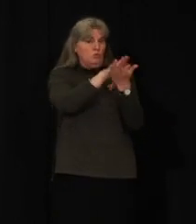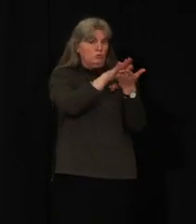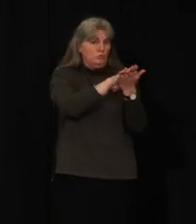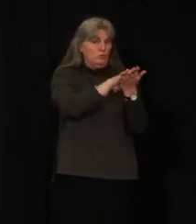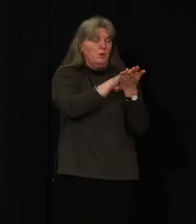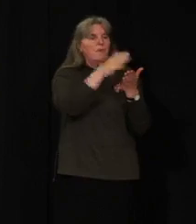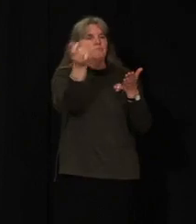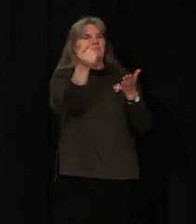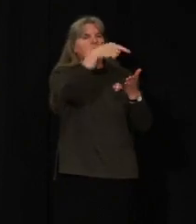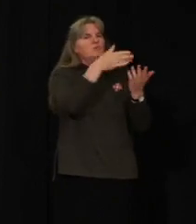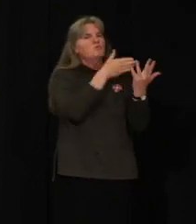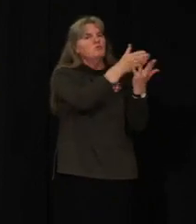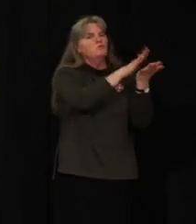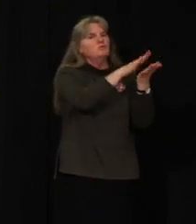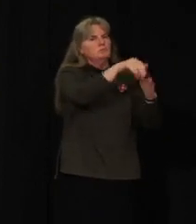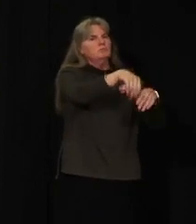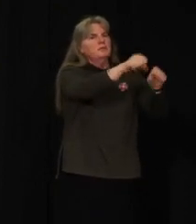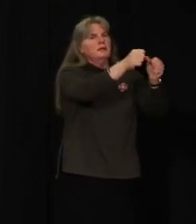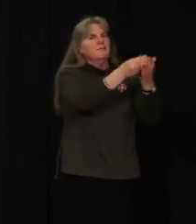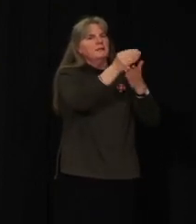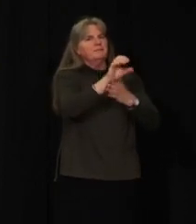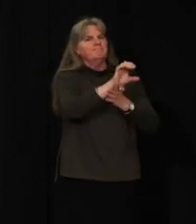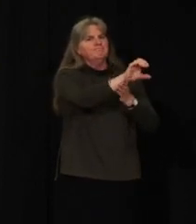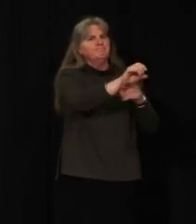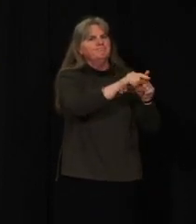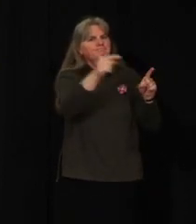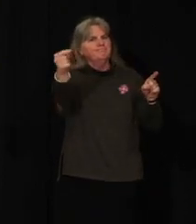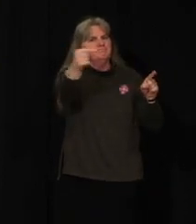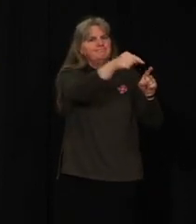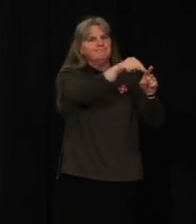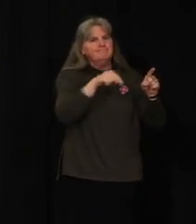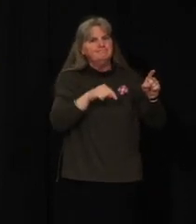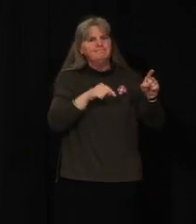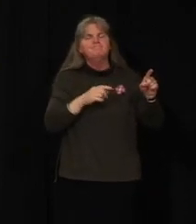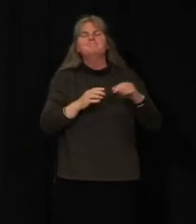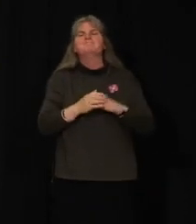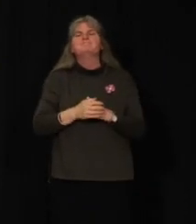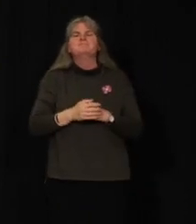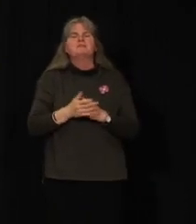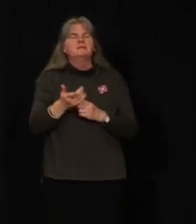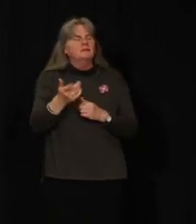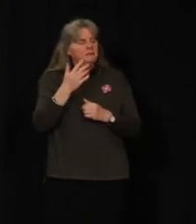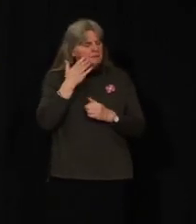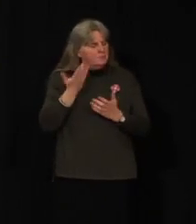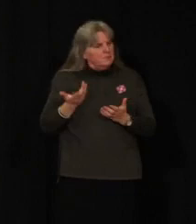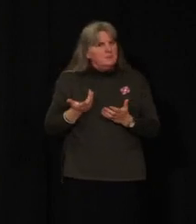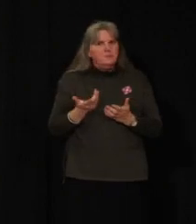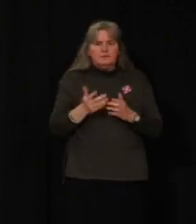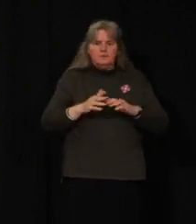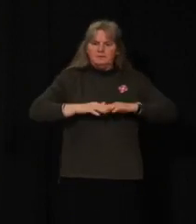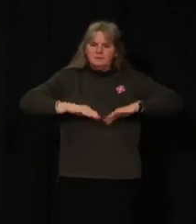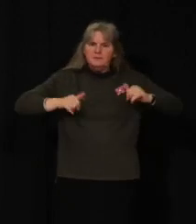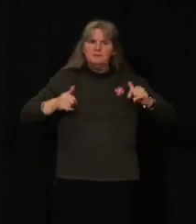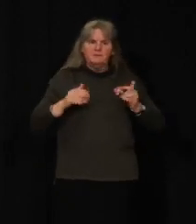system. As I have said, supporting children's learning at home as a challenge.